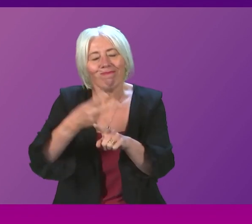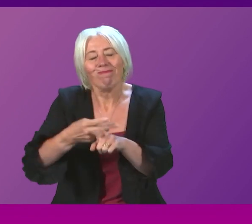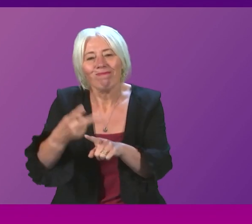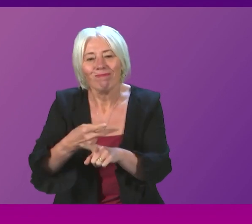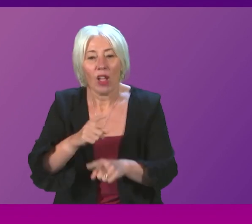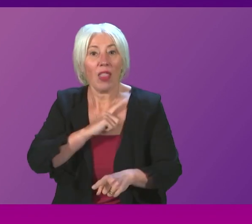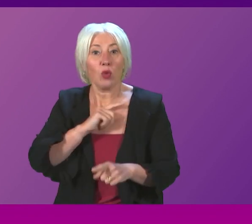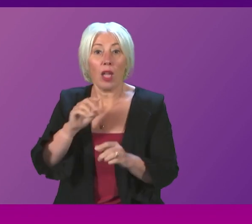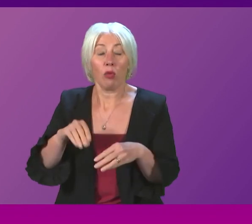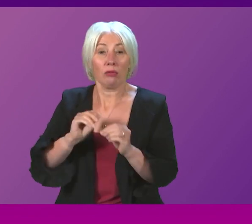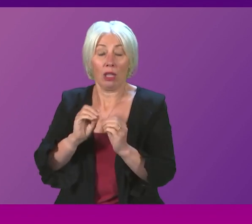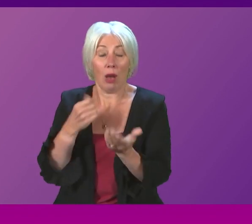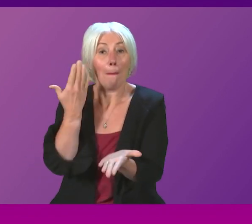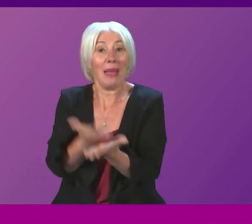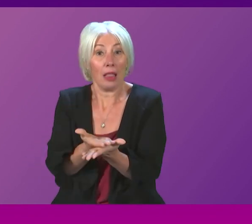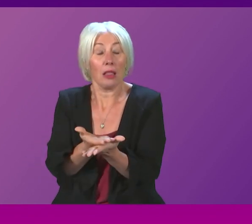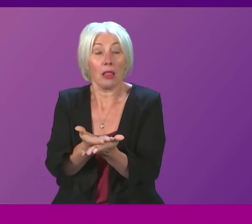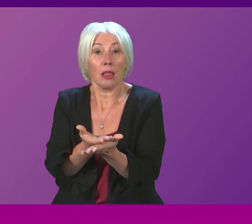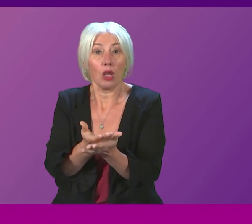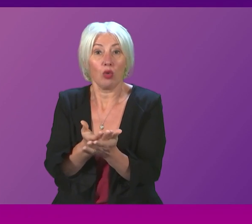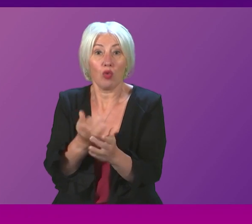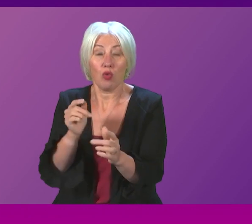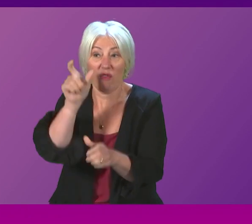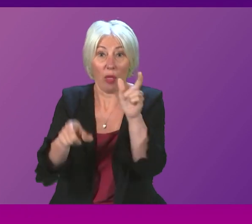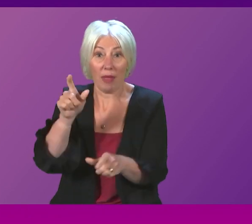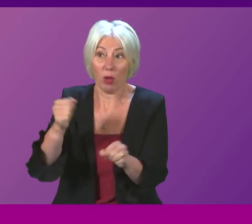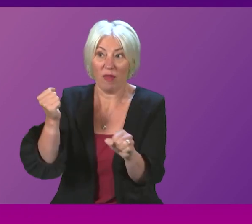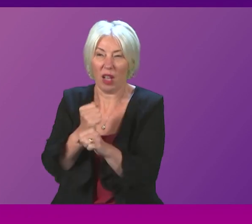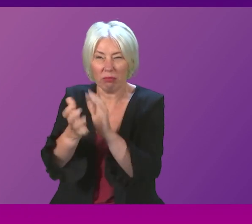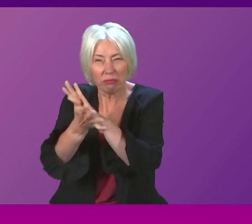to impose tougher penalties on those who attack and deface war memorials.